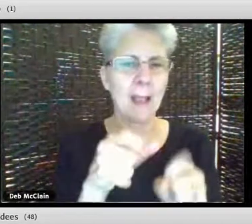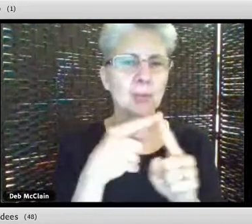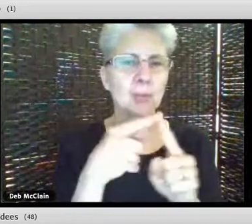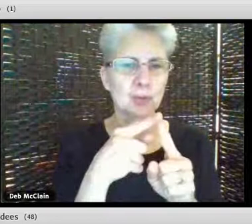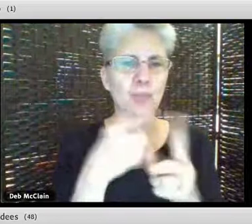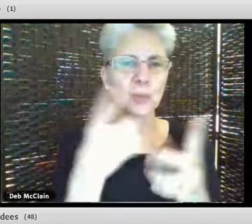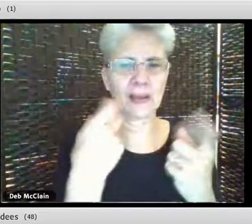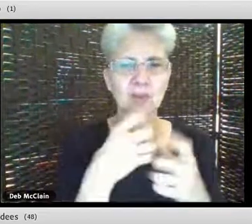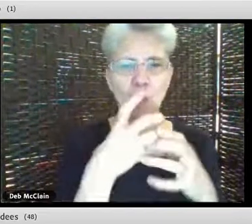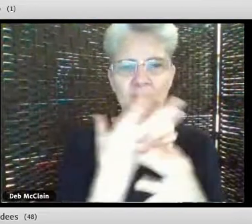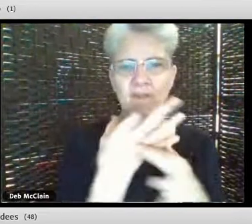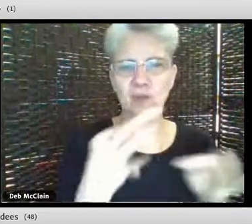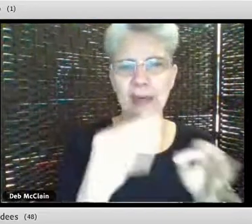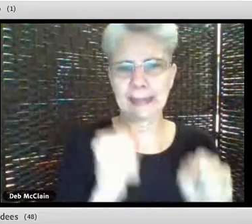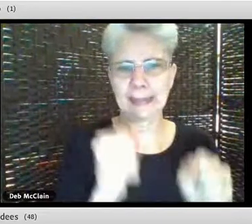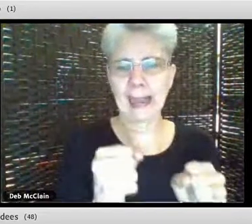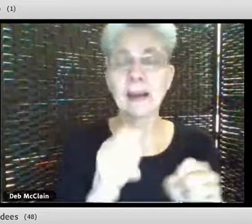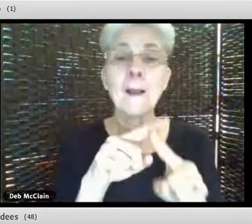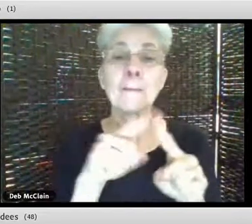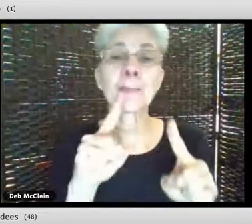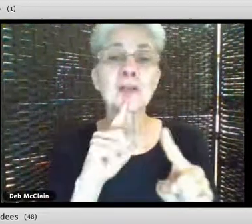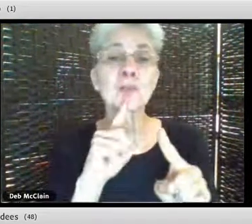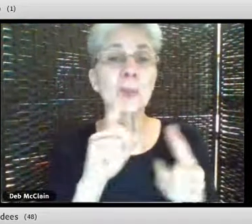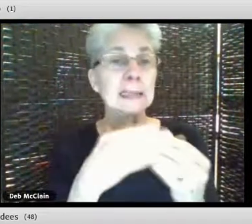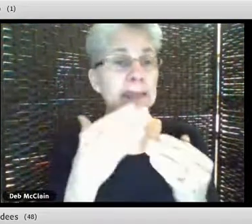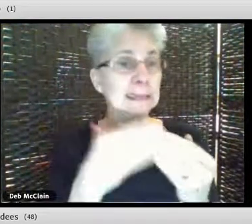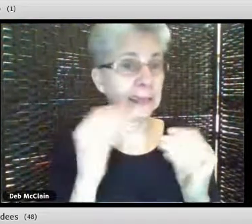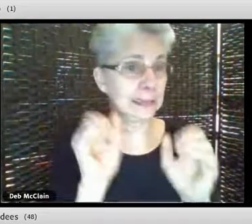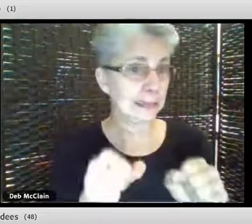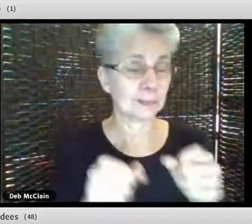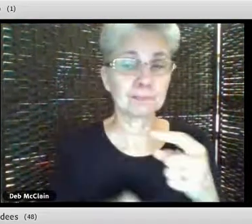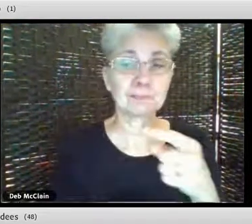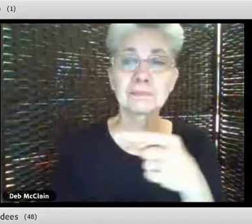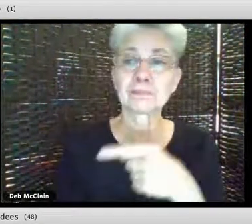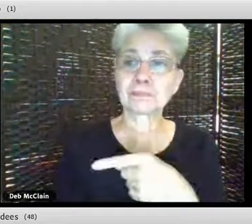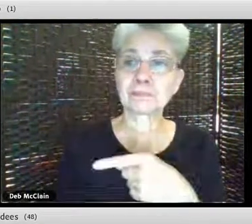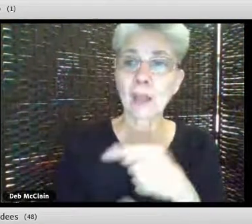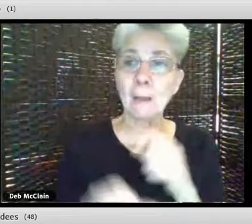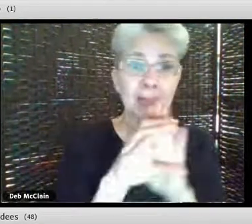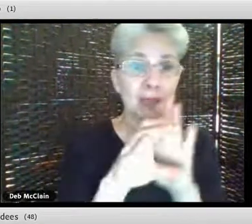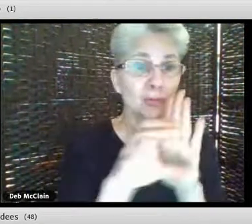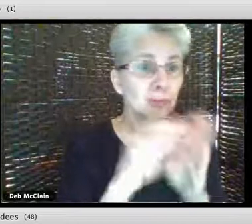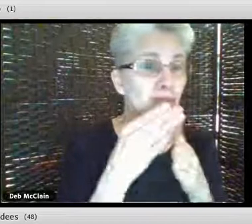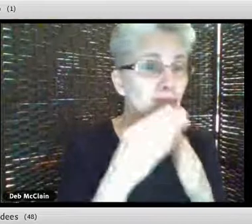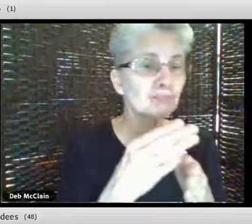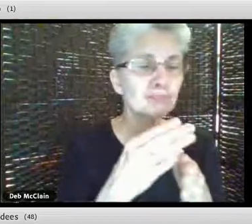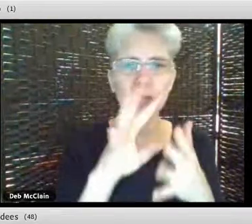with this kind of business software, so they're able to give us so much for free, but it's very easy.